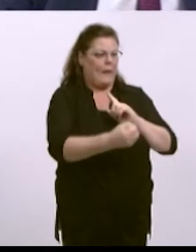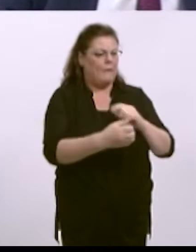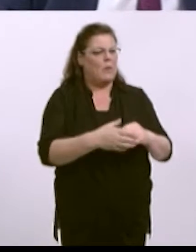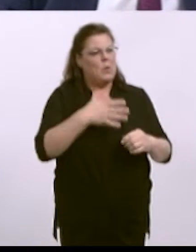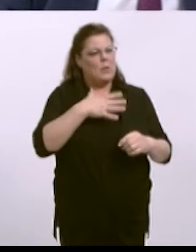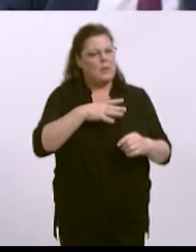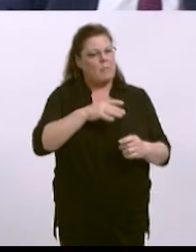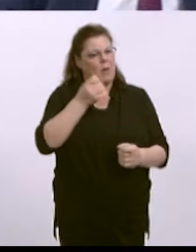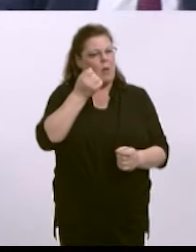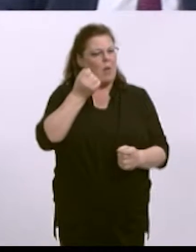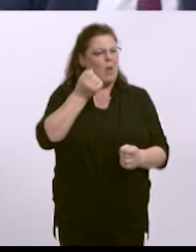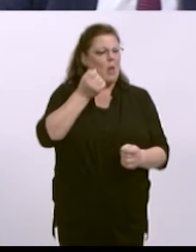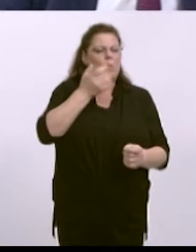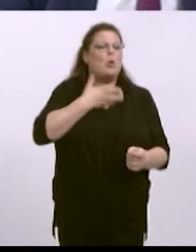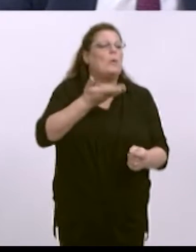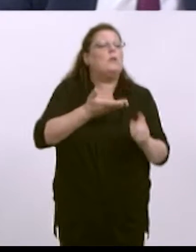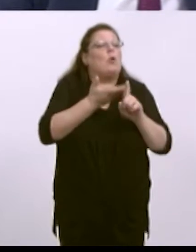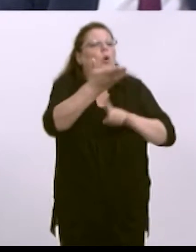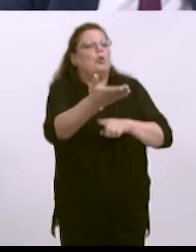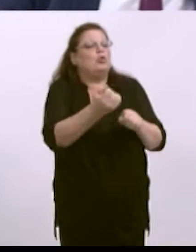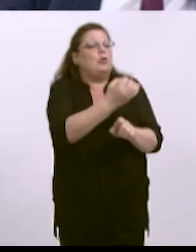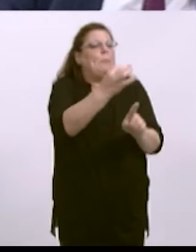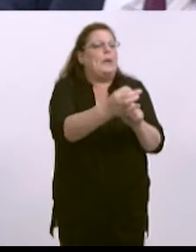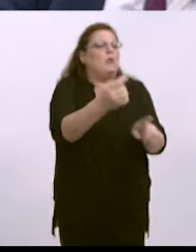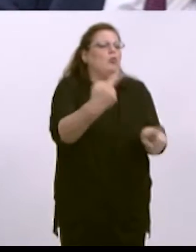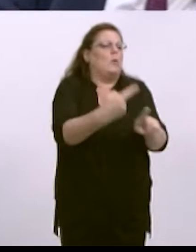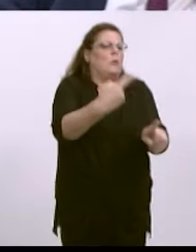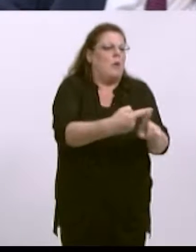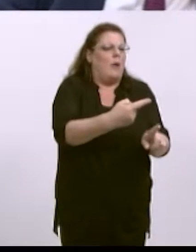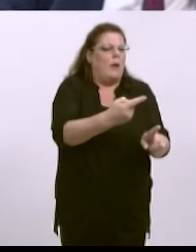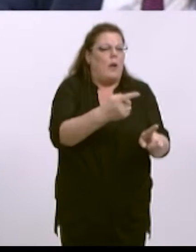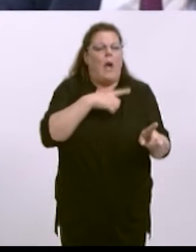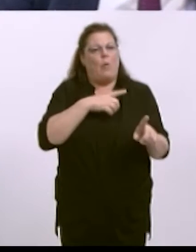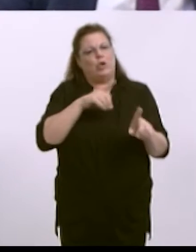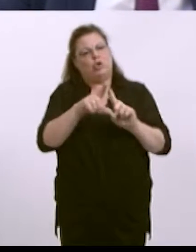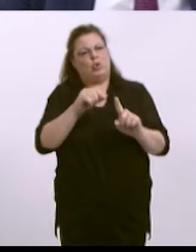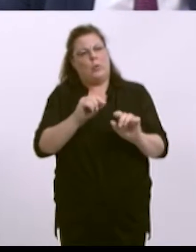direction constantly of GPs. Through our Choose Well campaign, we are looking to advise people